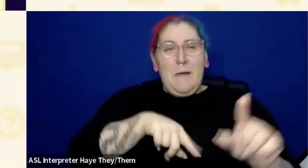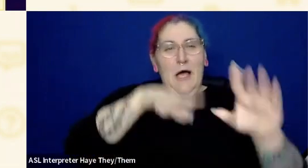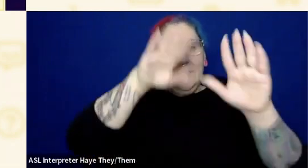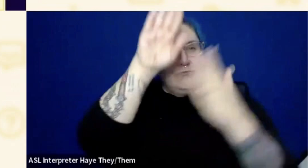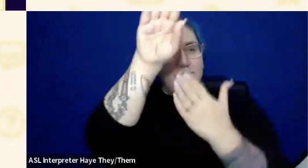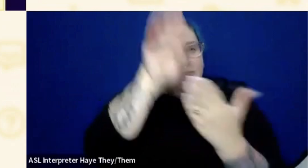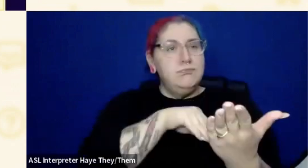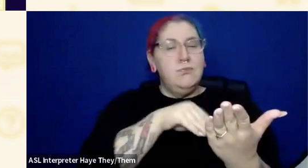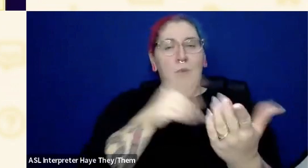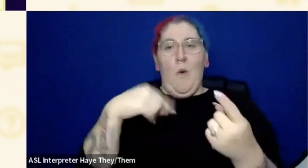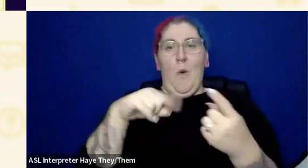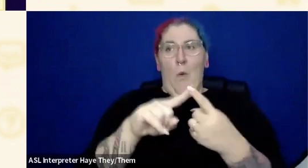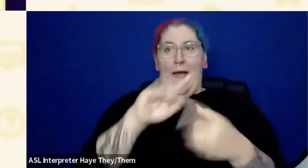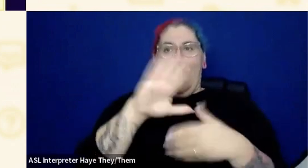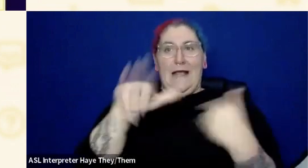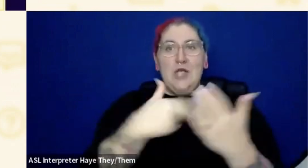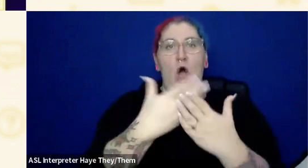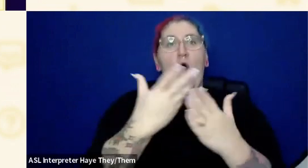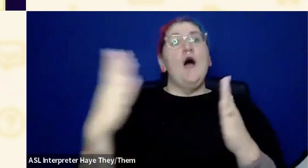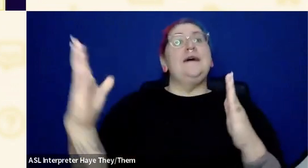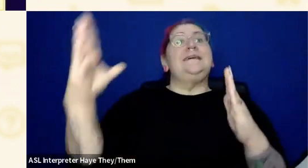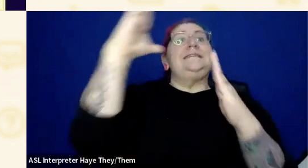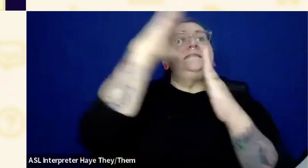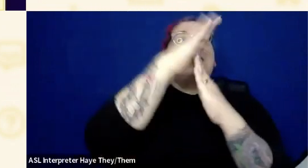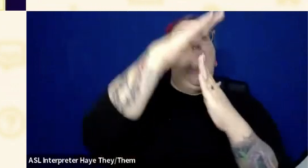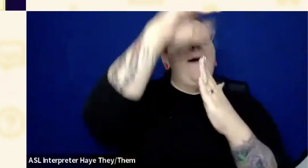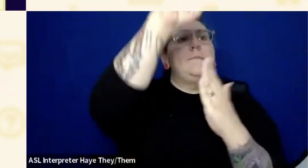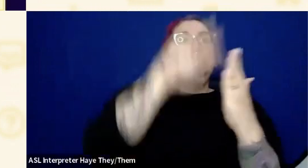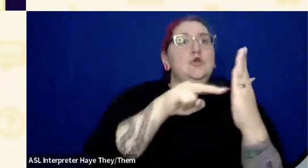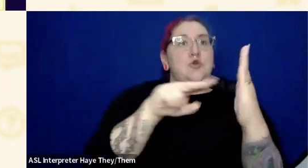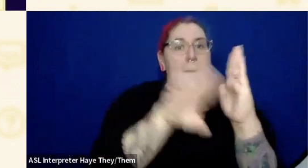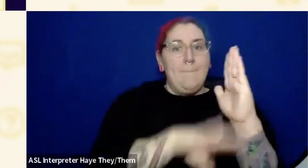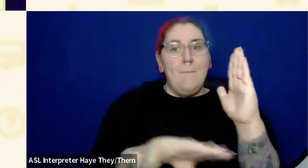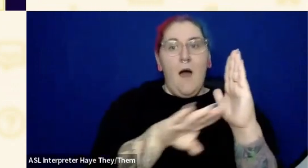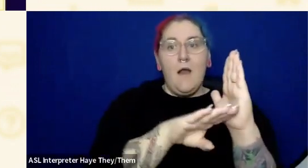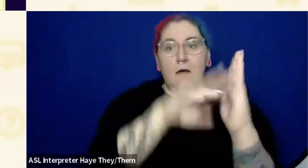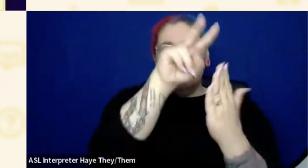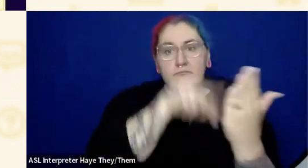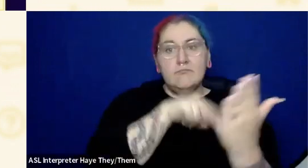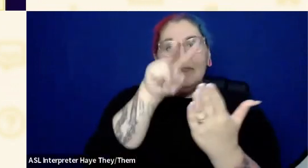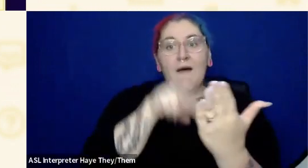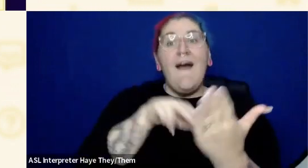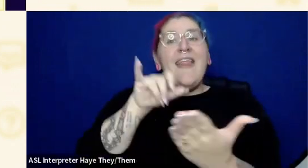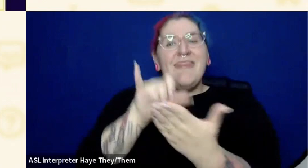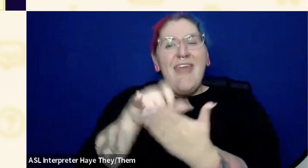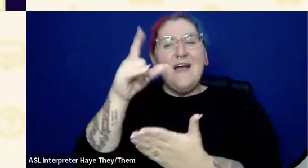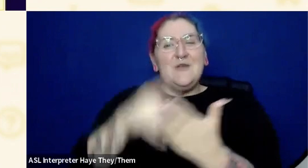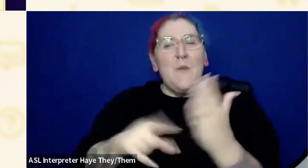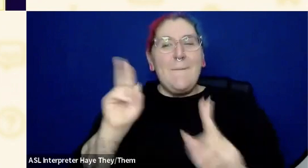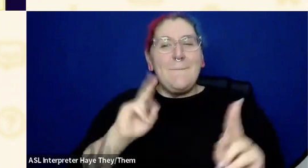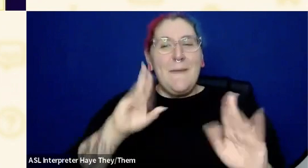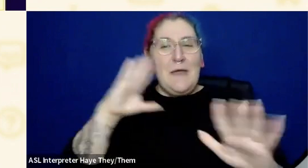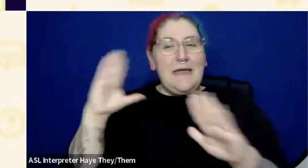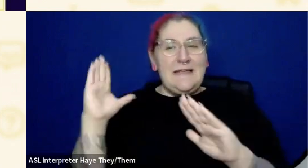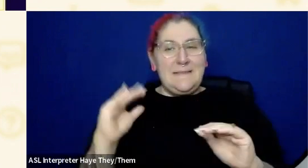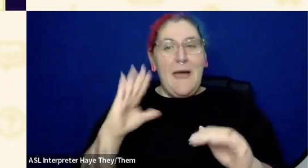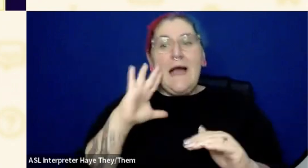especially with the address. It's visually much clearer when the label belongs to which input field.